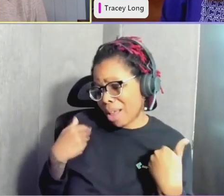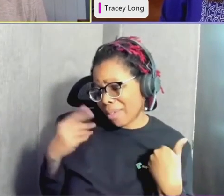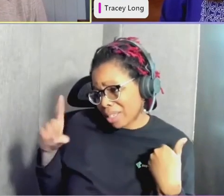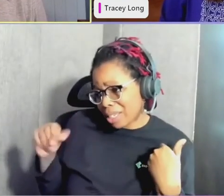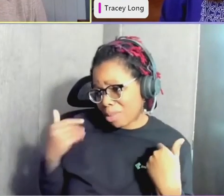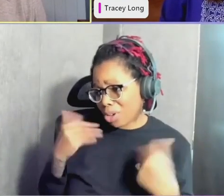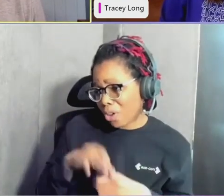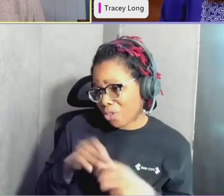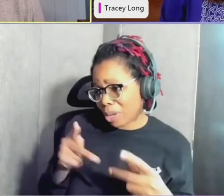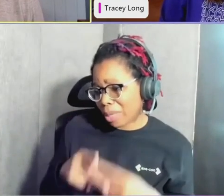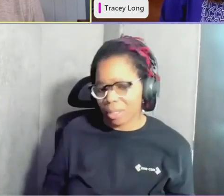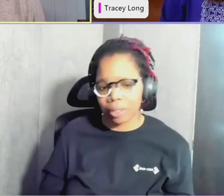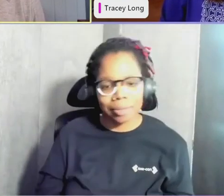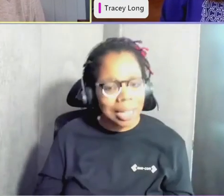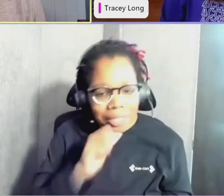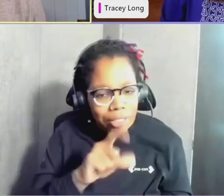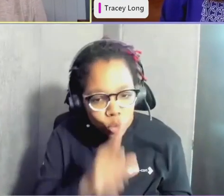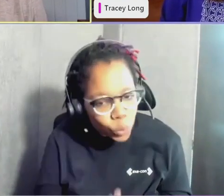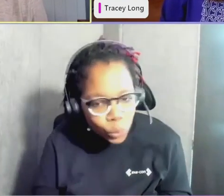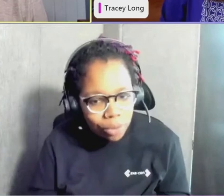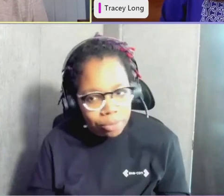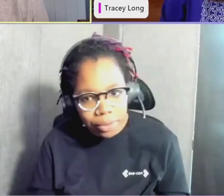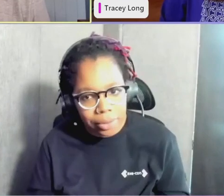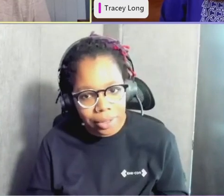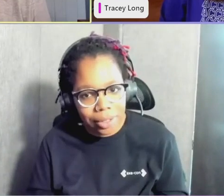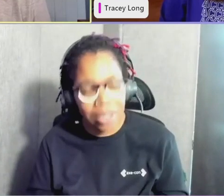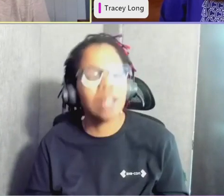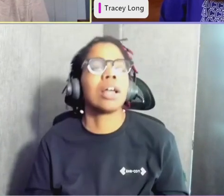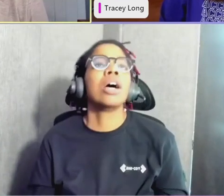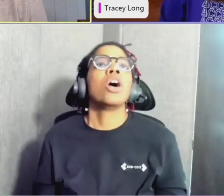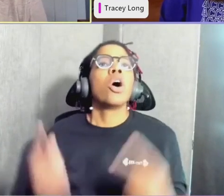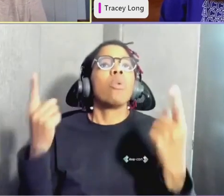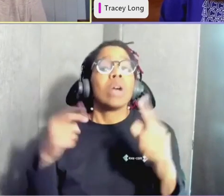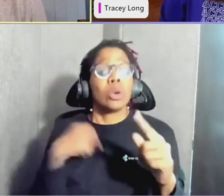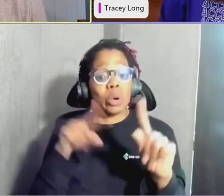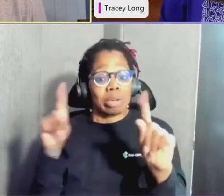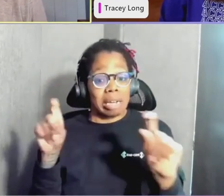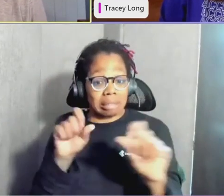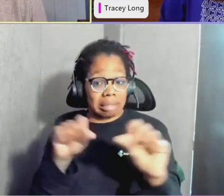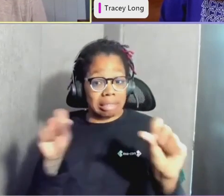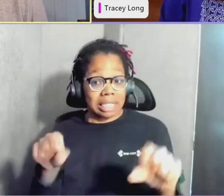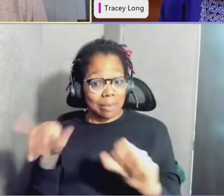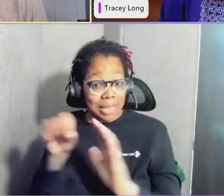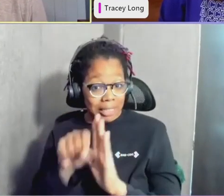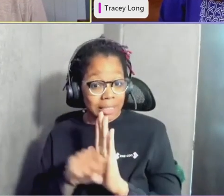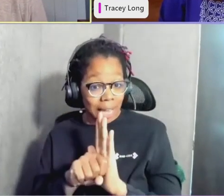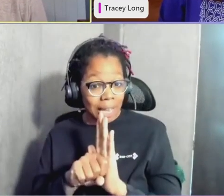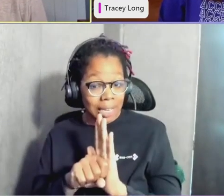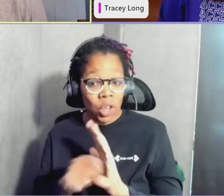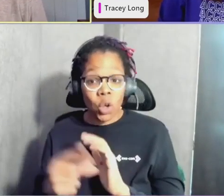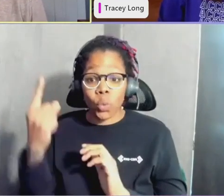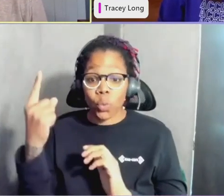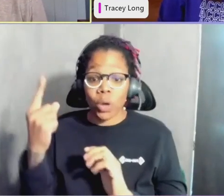their community, and making it visible in their local district, when people say we just don't have that many people with disabilities in our polling place, I think